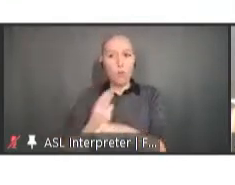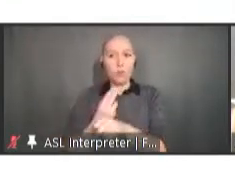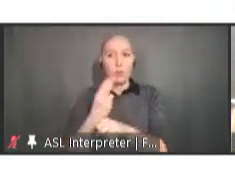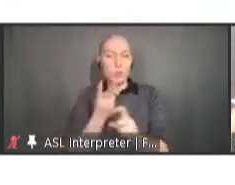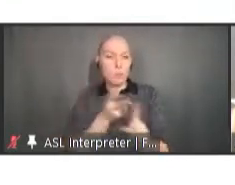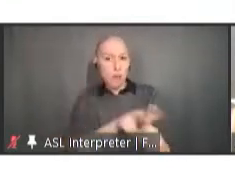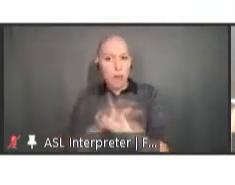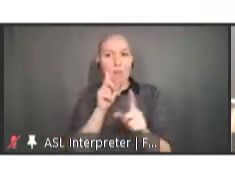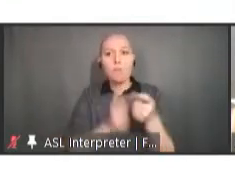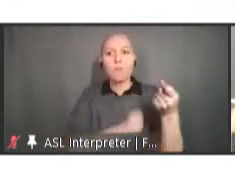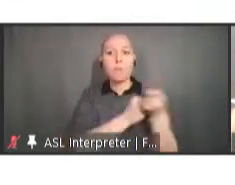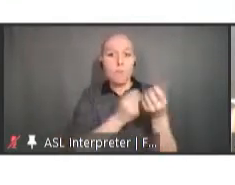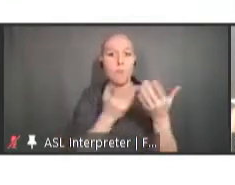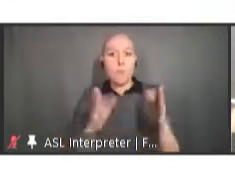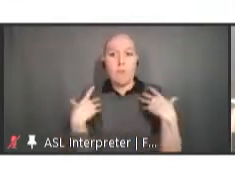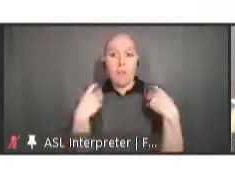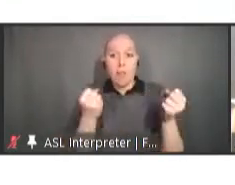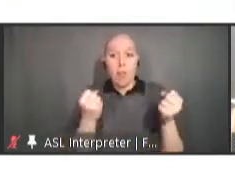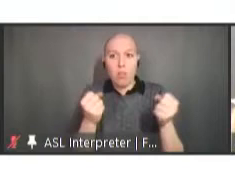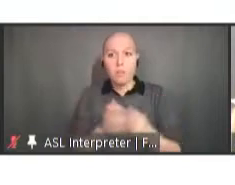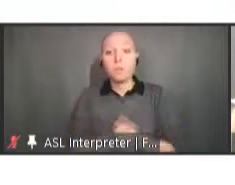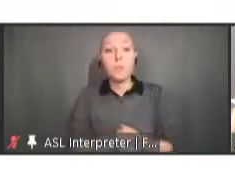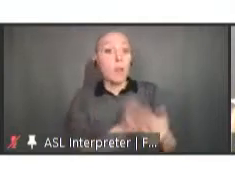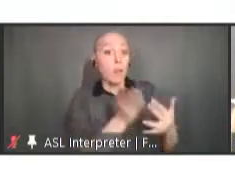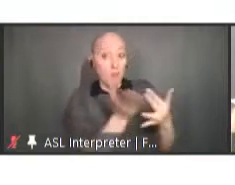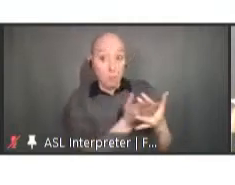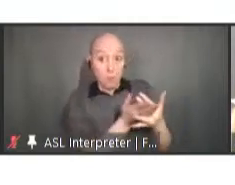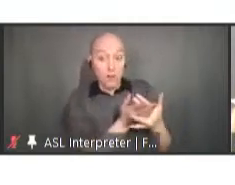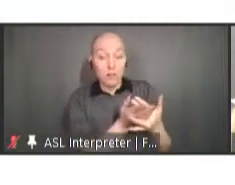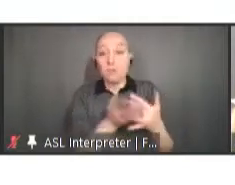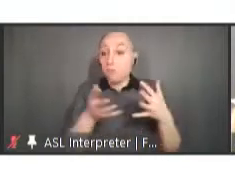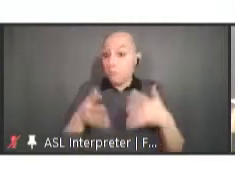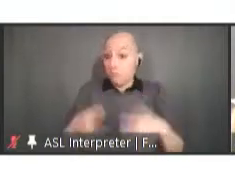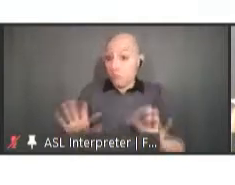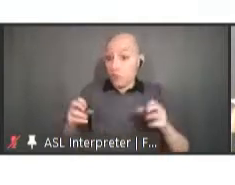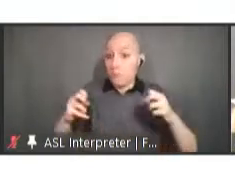we'll hear from a panel of experts about vaccine safety. And we'll end the day with the federal